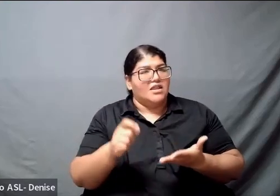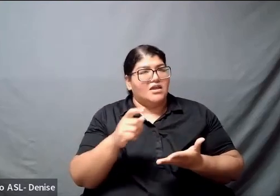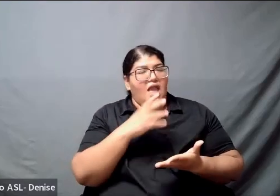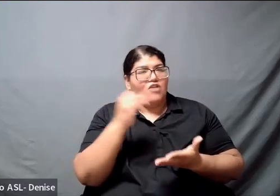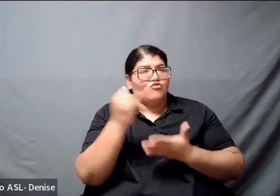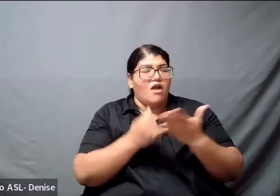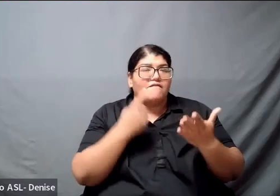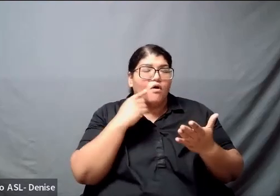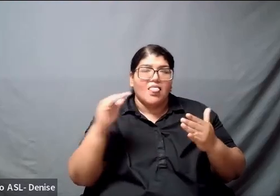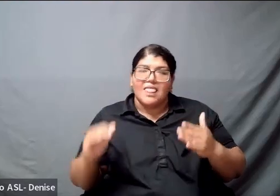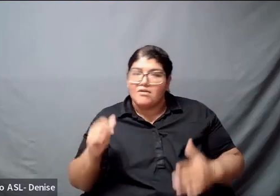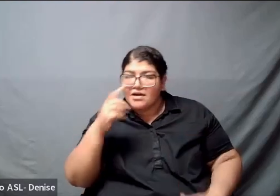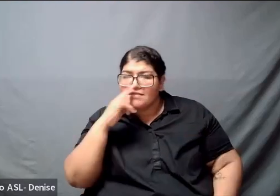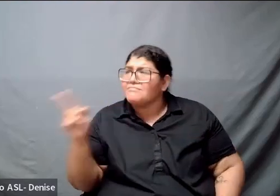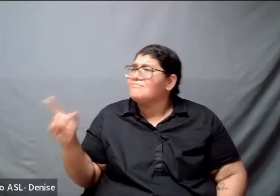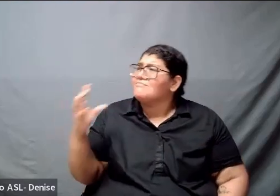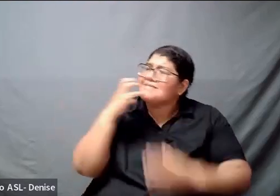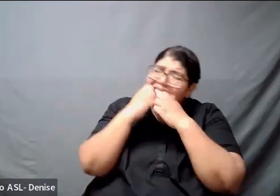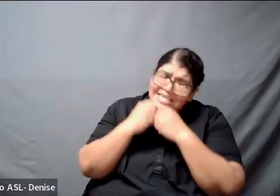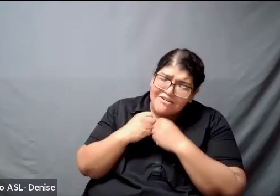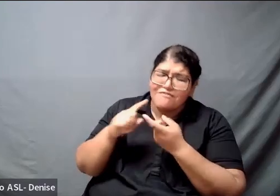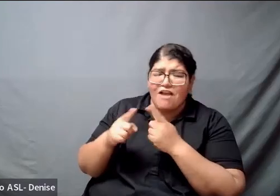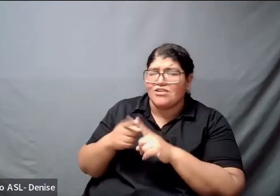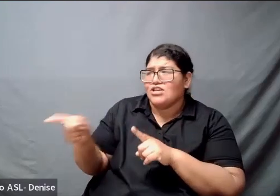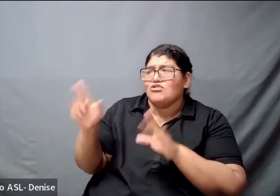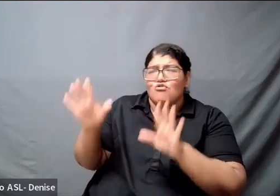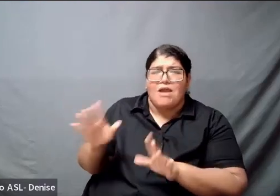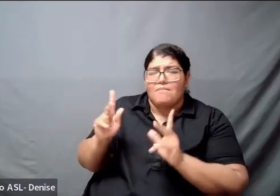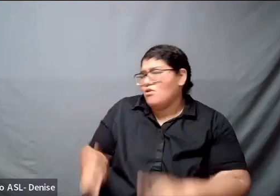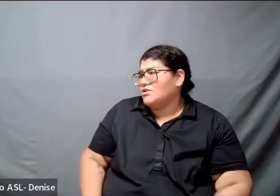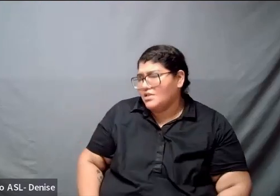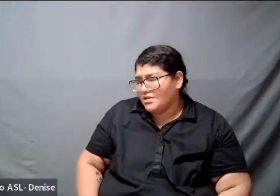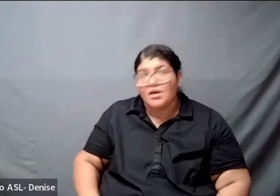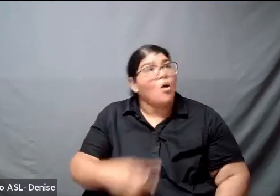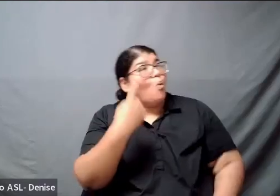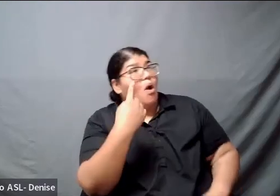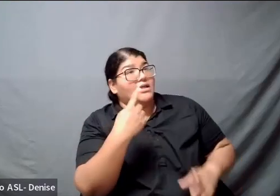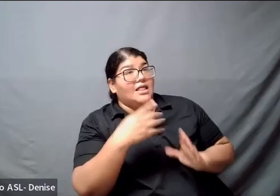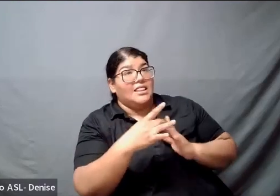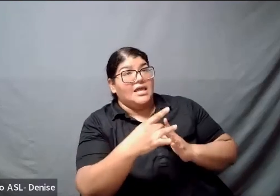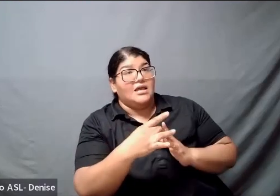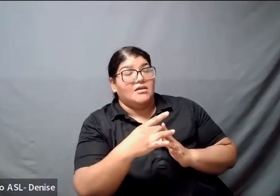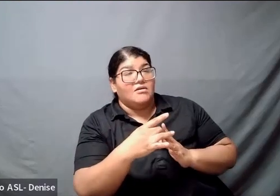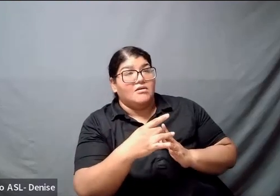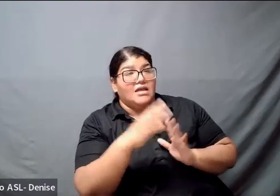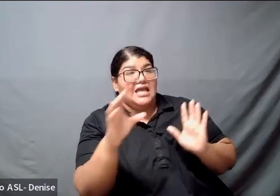And is one of my dear friends. She's a great person. And whether the protagonist of the stories or not, we want to spotlight some of those authors.